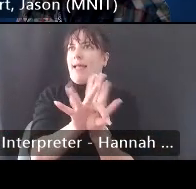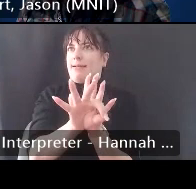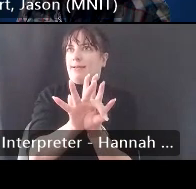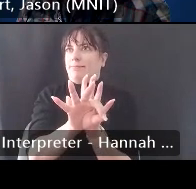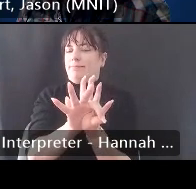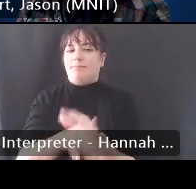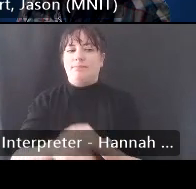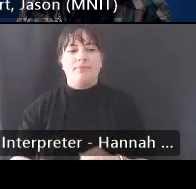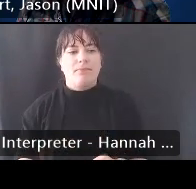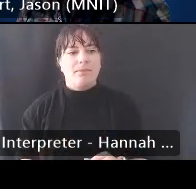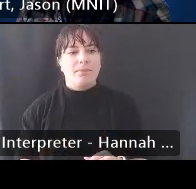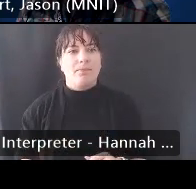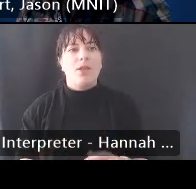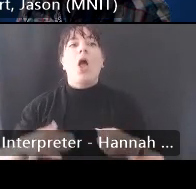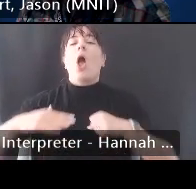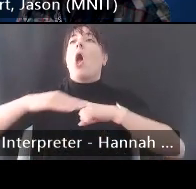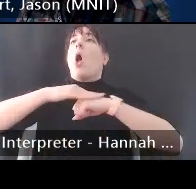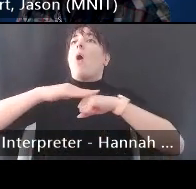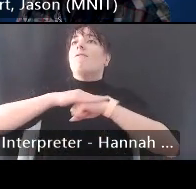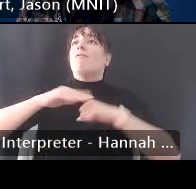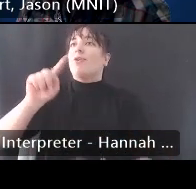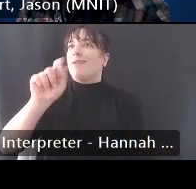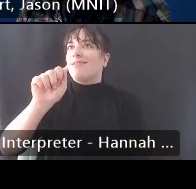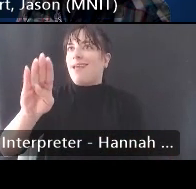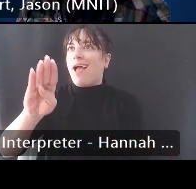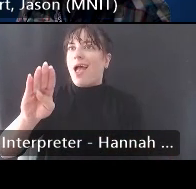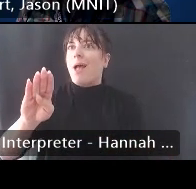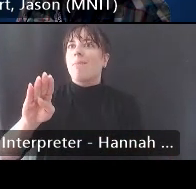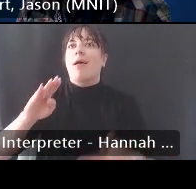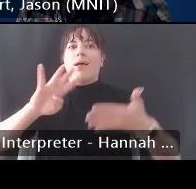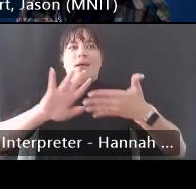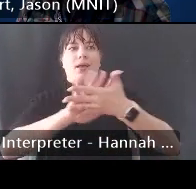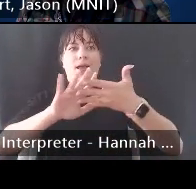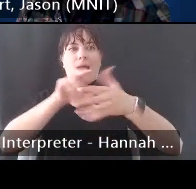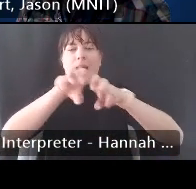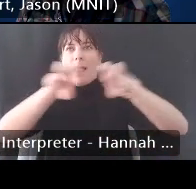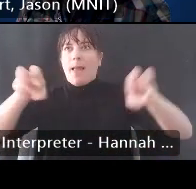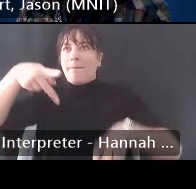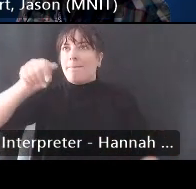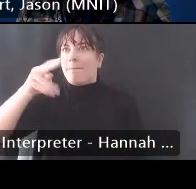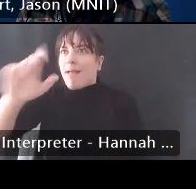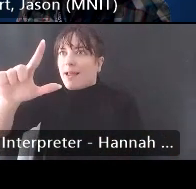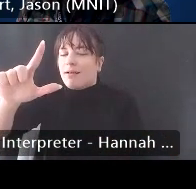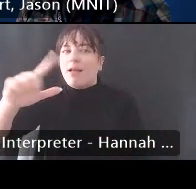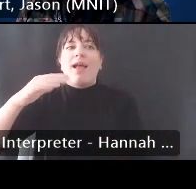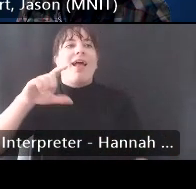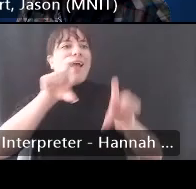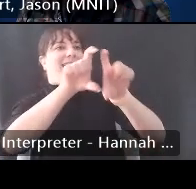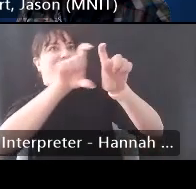Overview tab panel. Heading level 2-- stressor overview. Heading level 3-- People with disabilities.